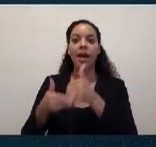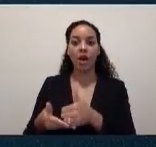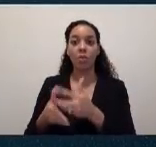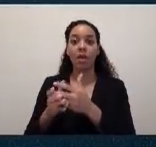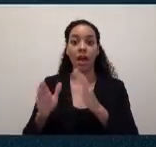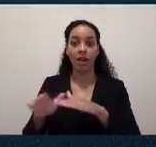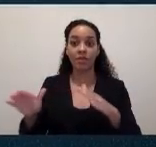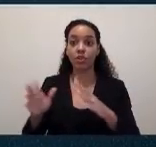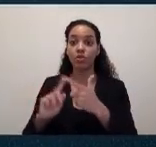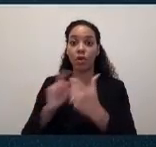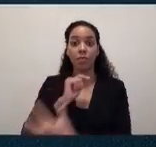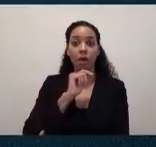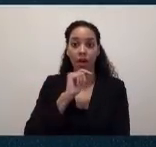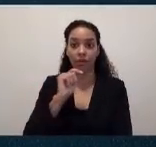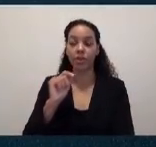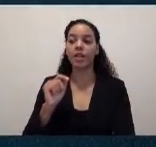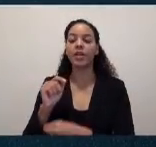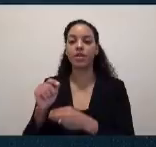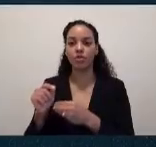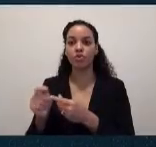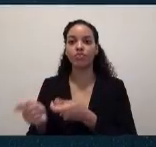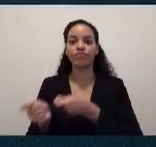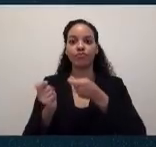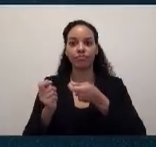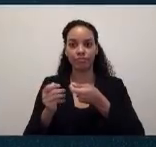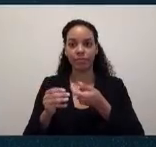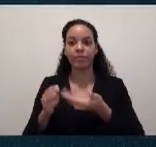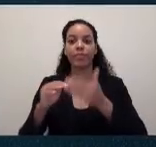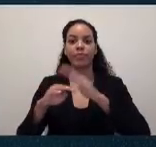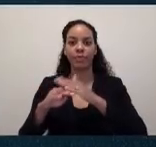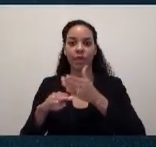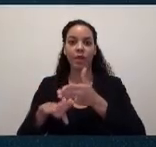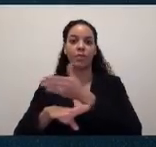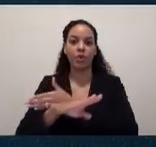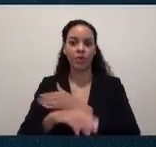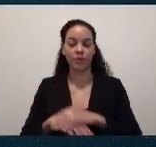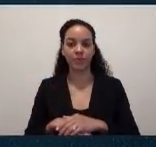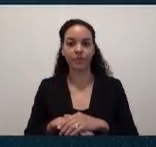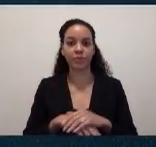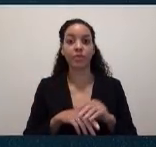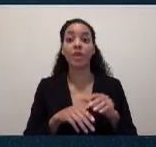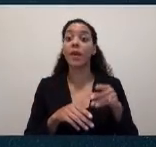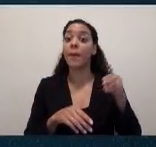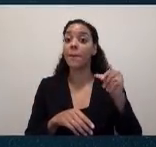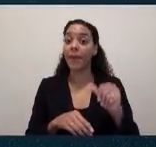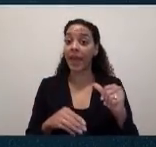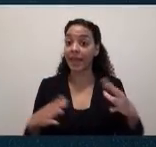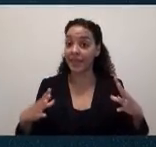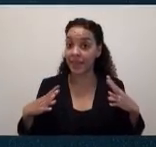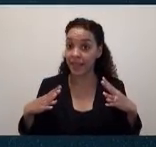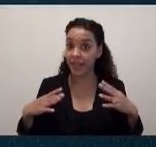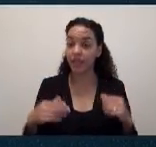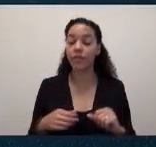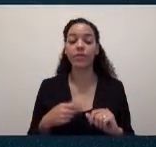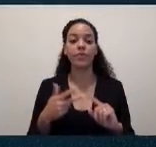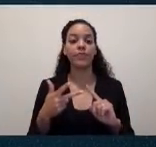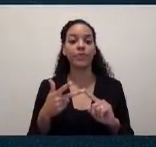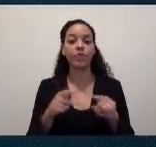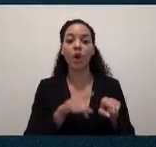and it will improve options for seniors and people with disabilities so that they don't need to leave their home